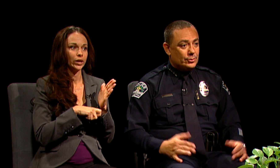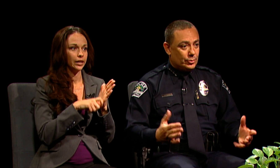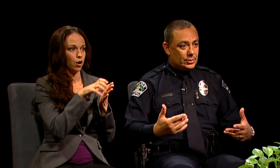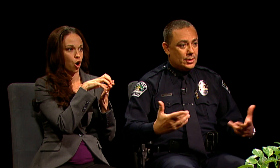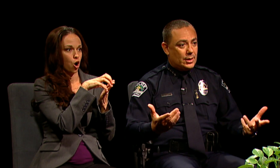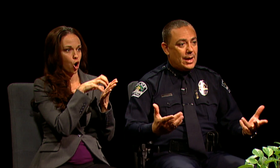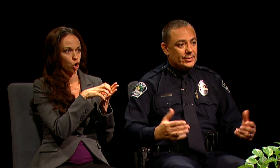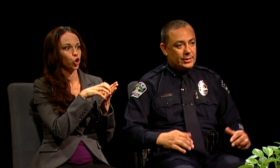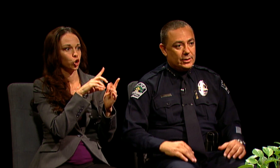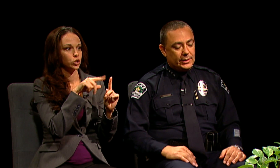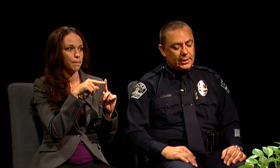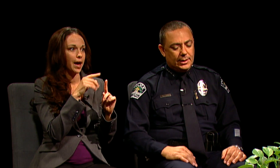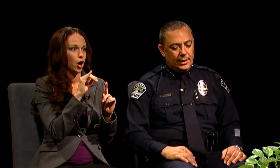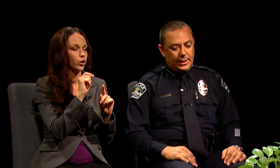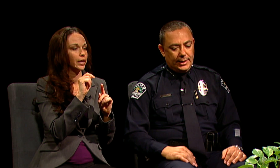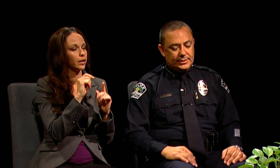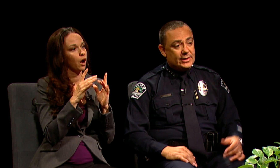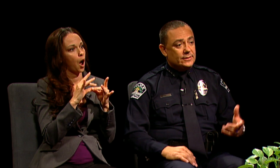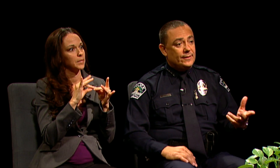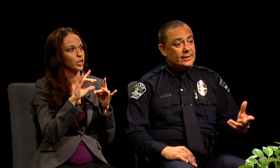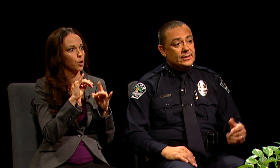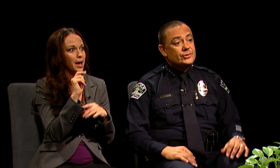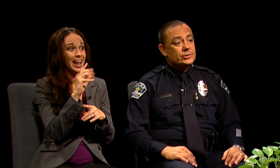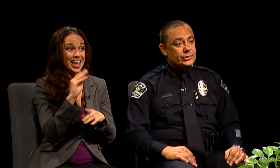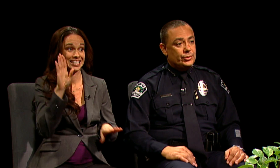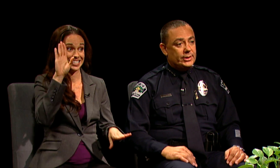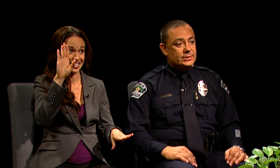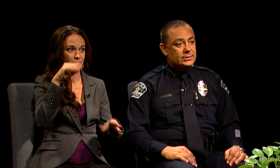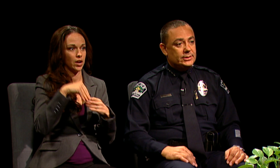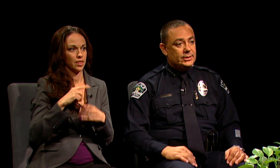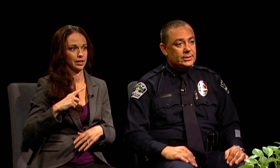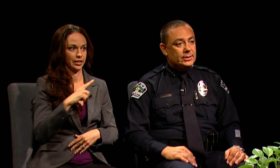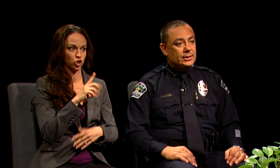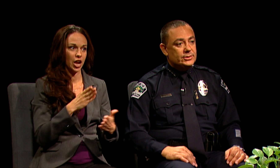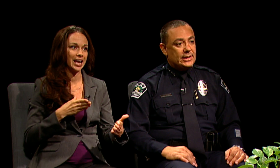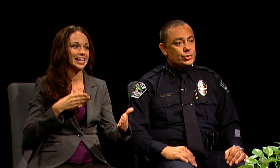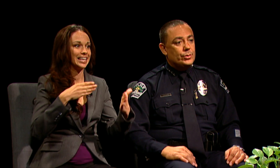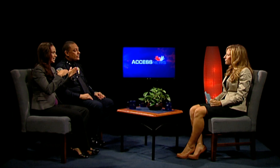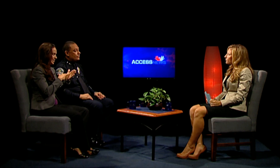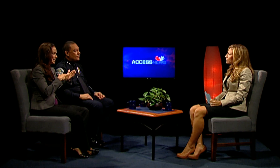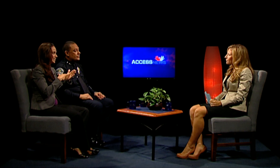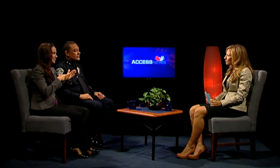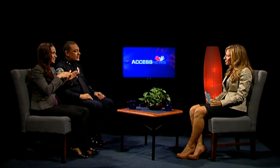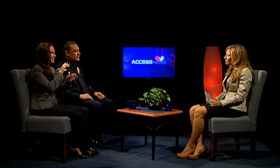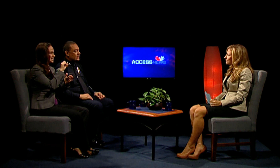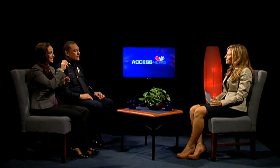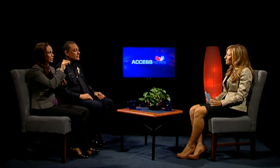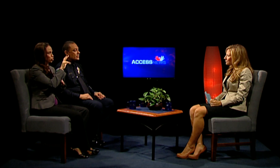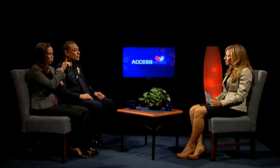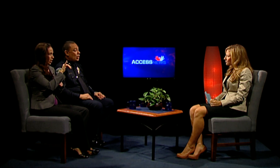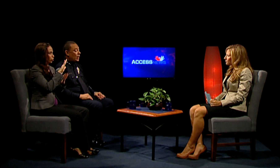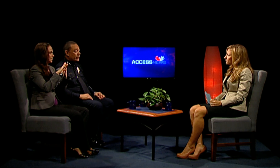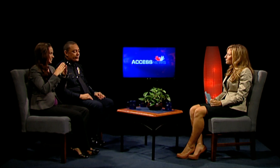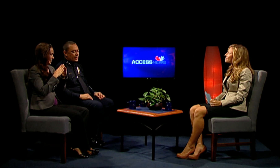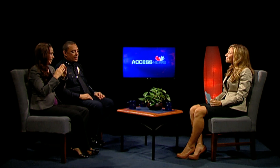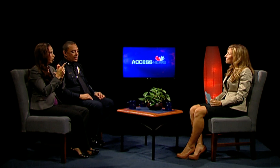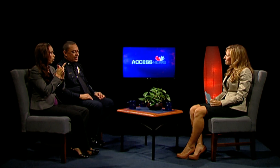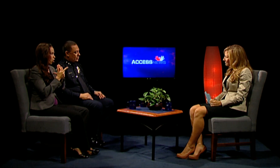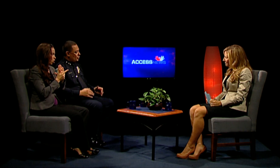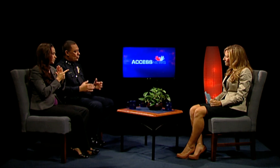OR COMMENTARY, AND TESTIFIED IN THE LEGISLATURE AGAINST THE CENTURY CITY LAWS.